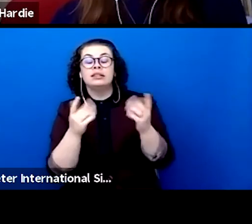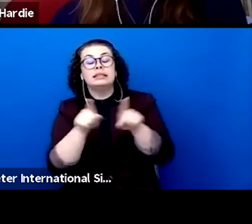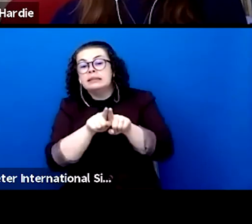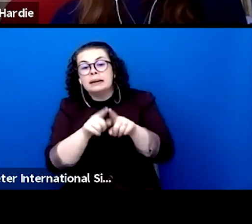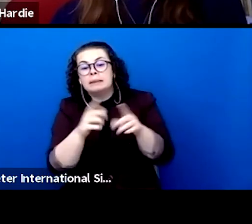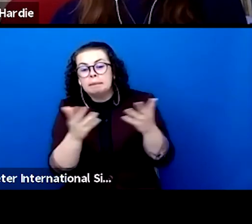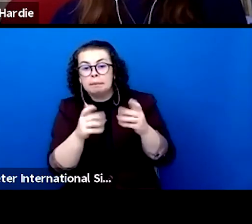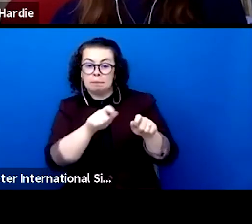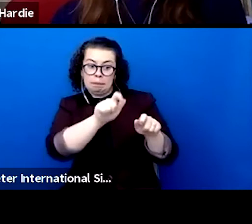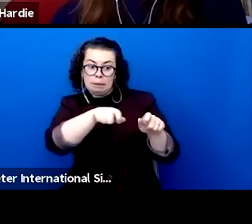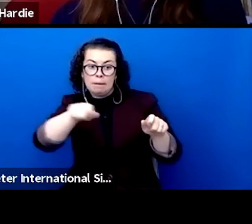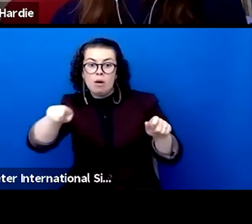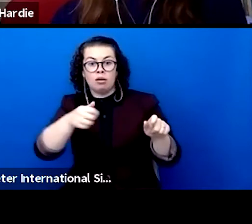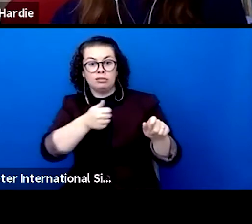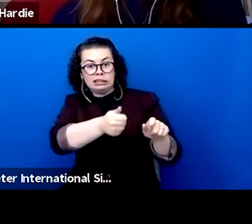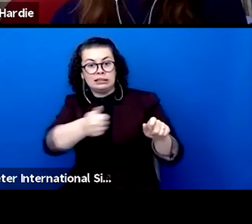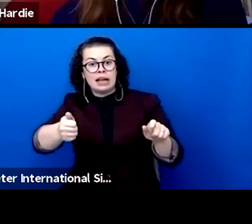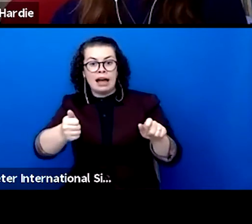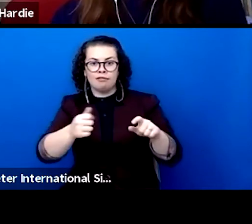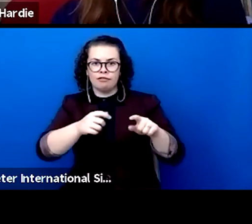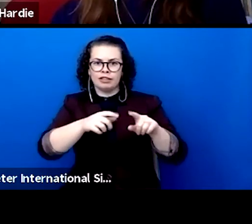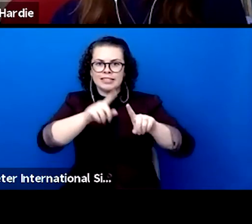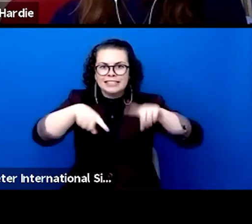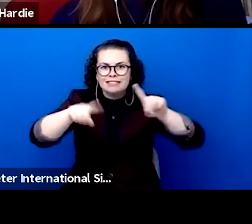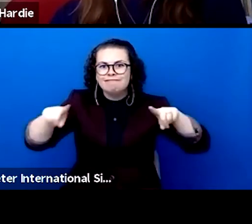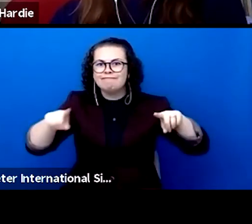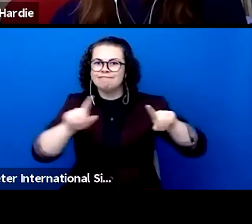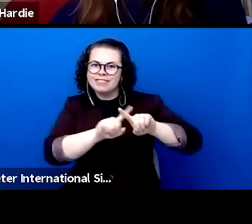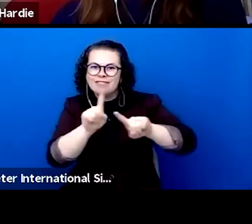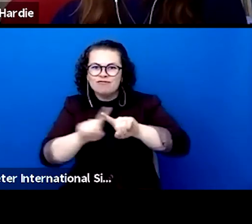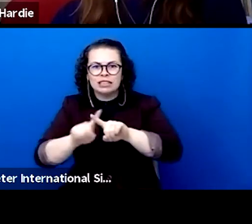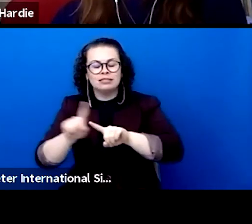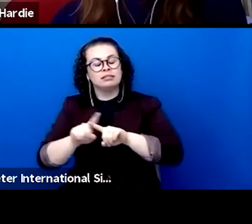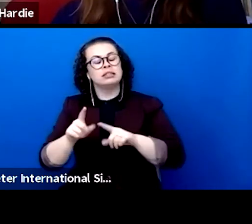diverse cast, you know and you start to look for like also you know, from the schools already you